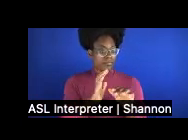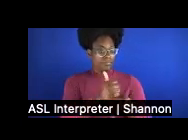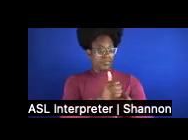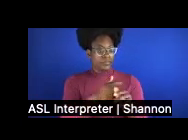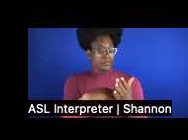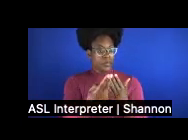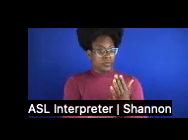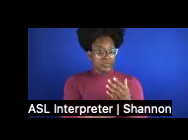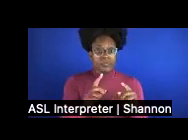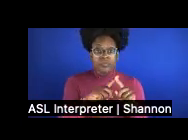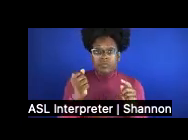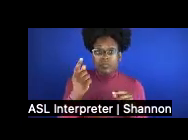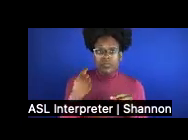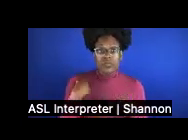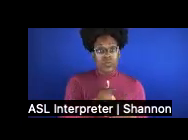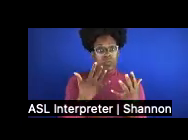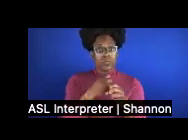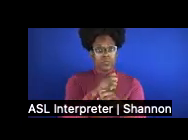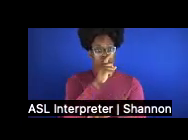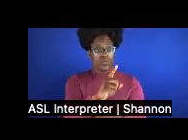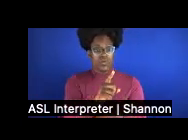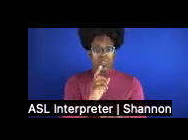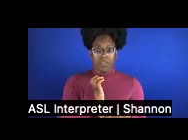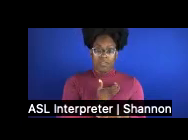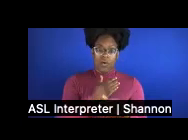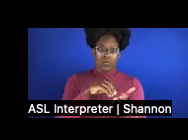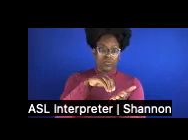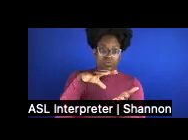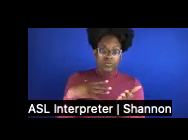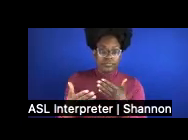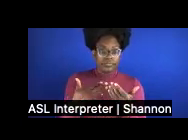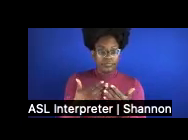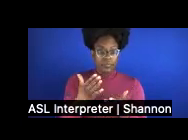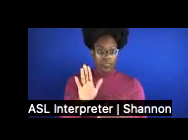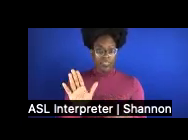that our students in all platforms, whatever location they were taking their classes in,